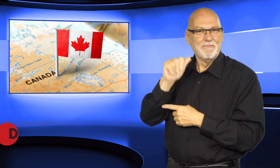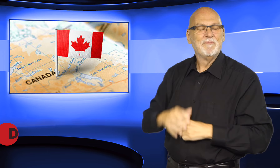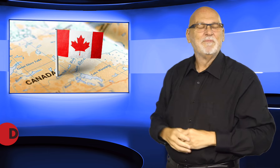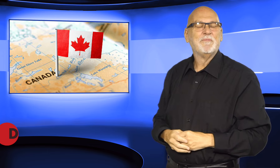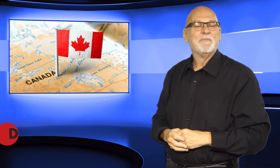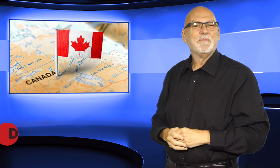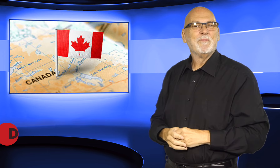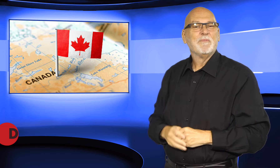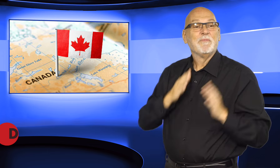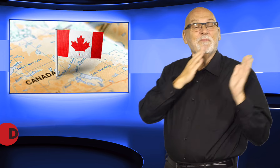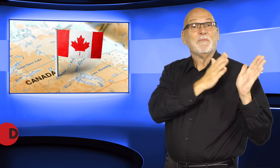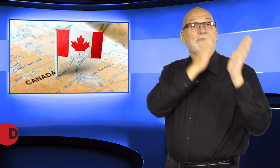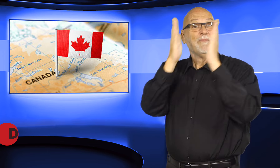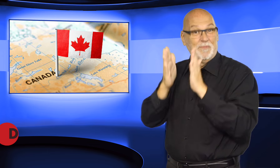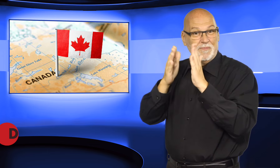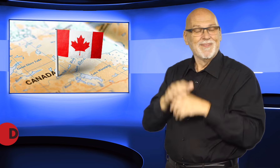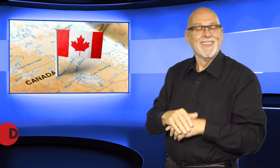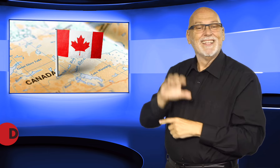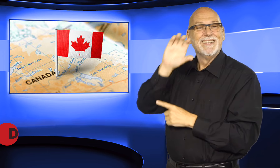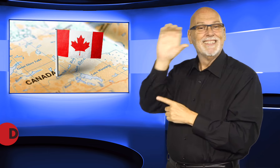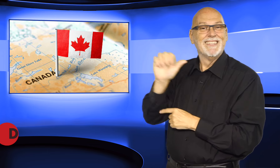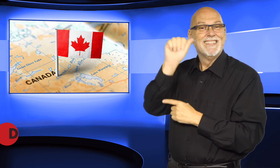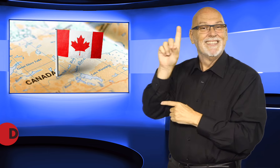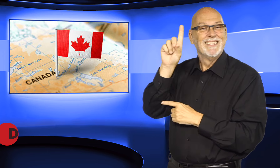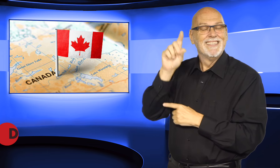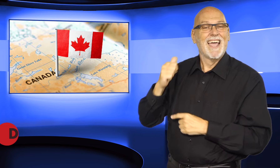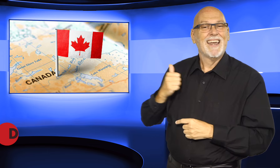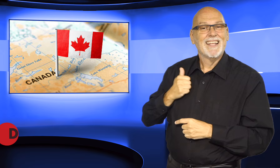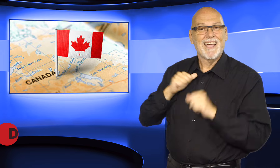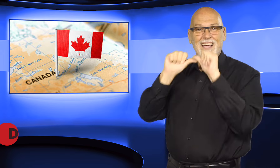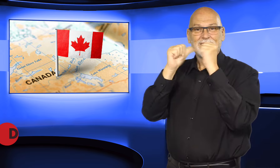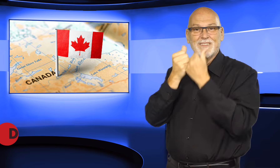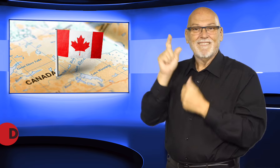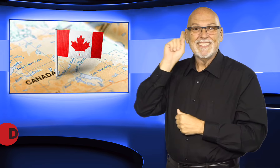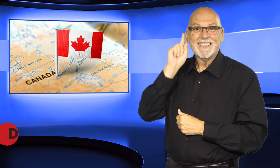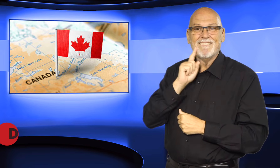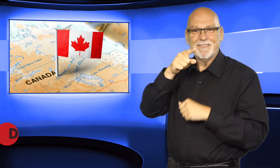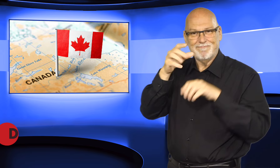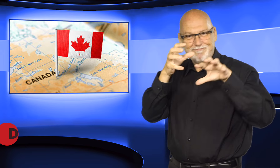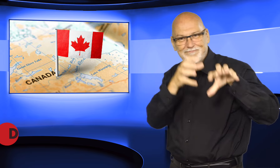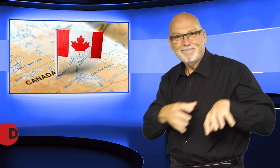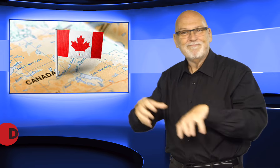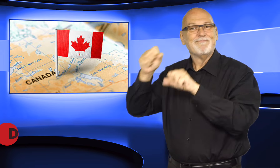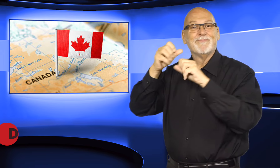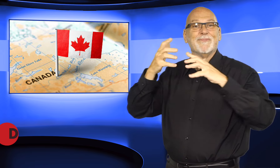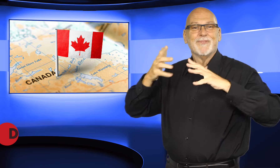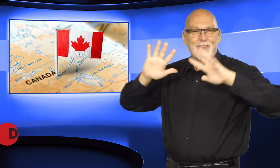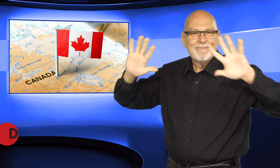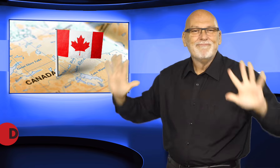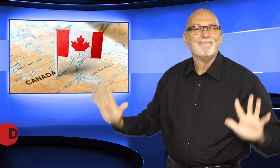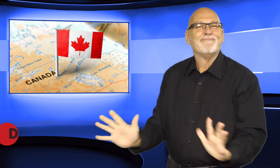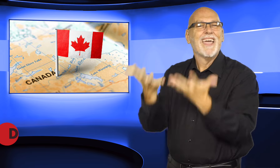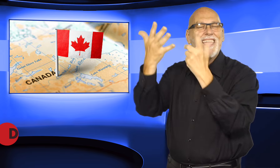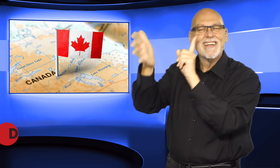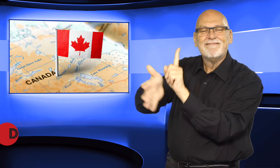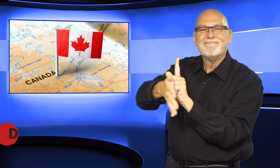in British Columbia. The Canadian Association of the Deaf hosts a